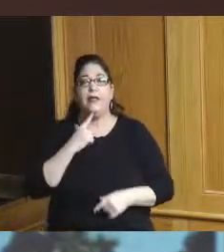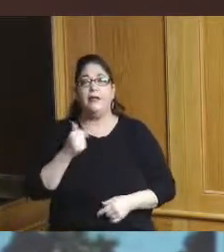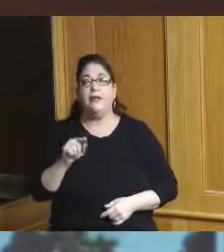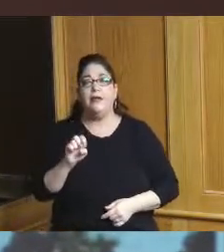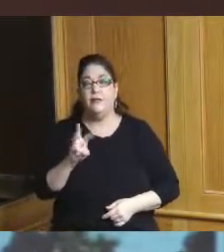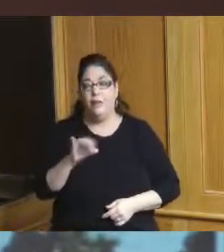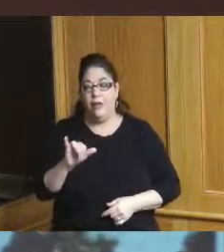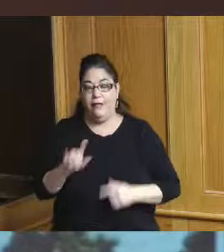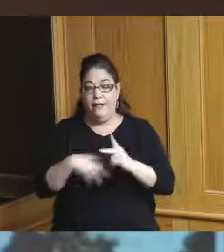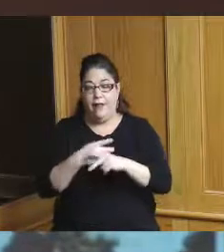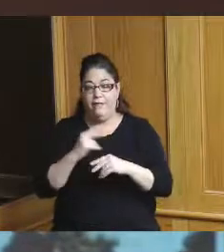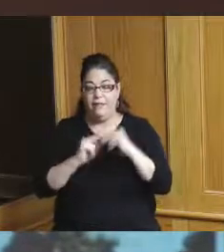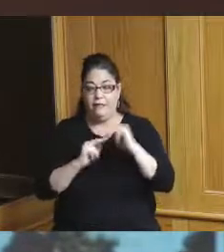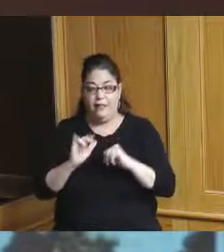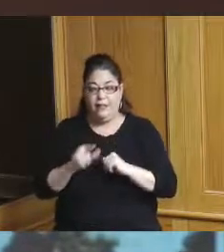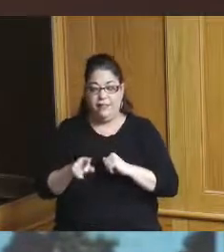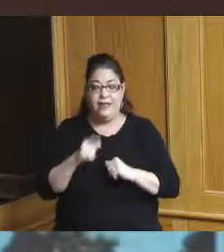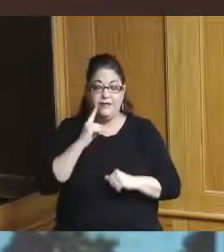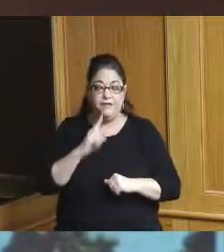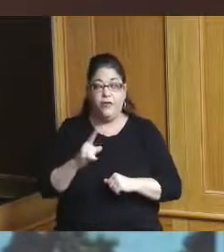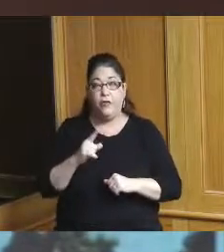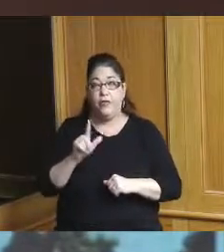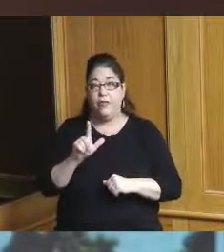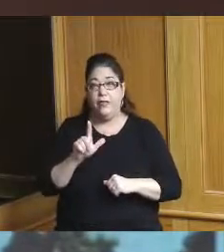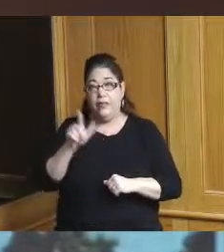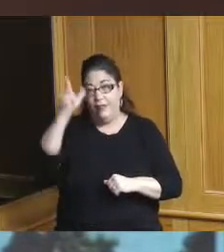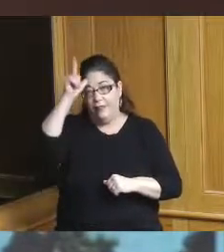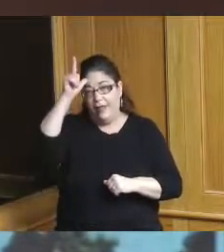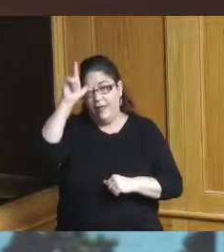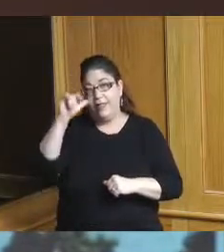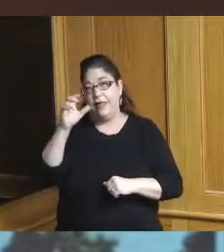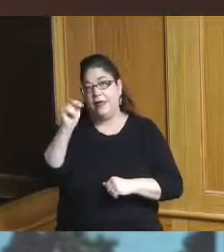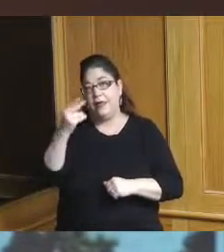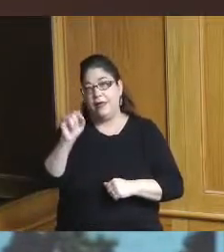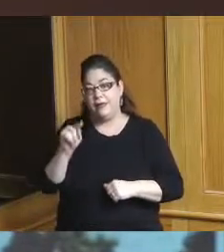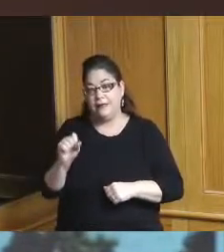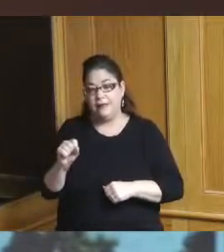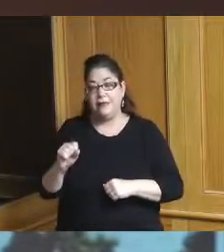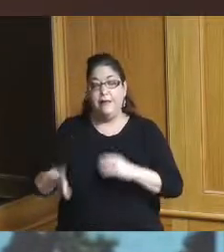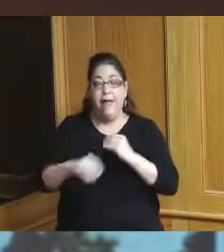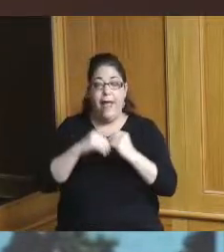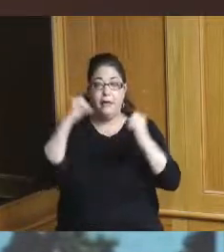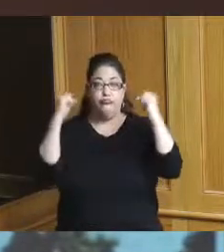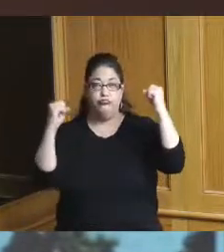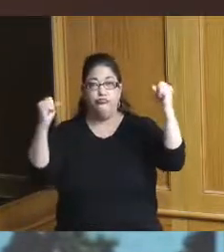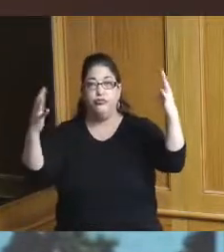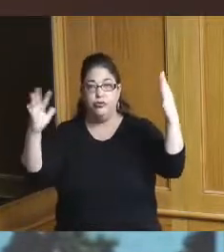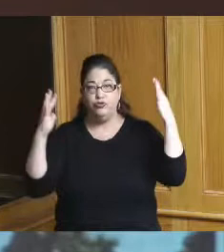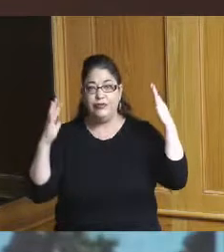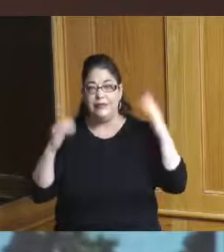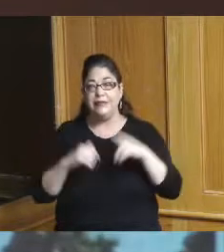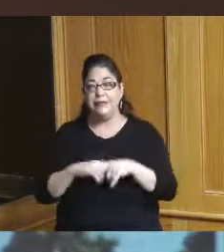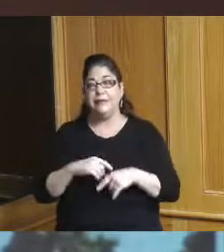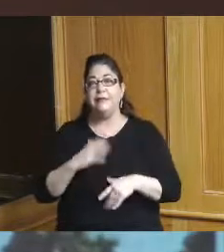this in Lincoln Heights also to plant a bunch more trees in there do some streetscapes and so this